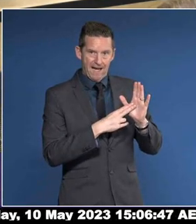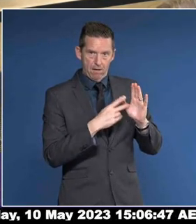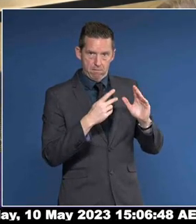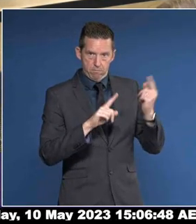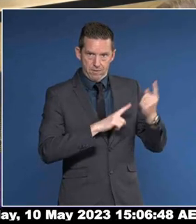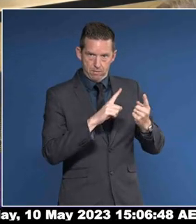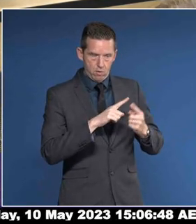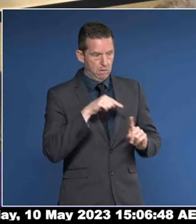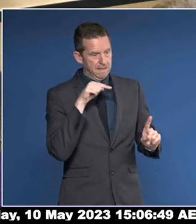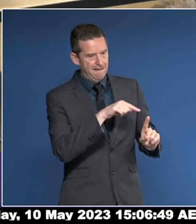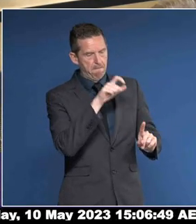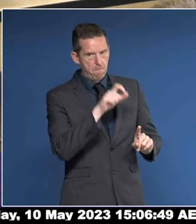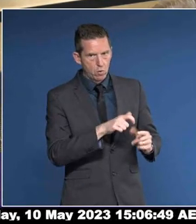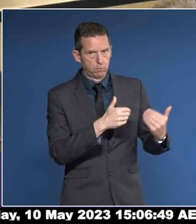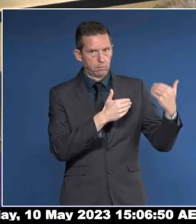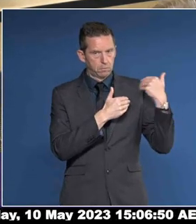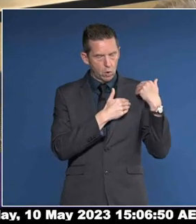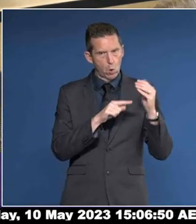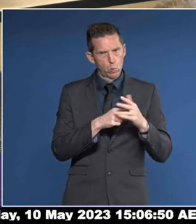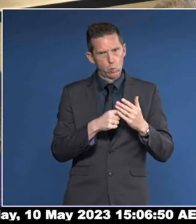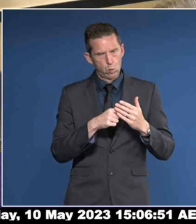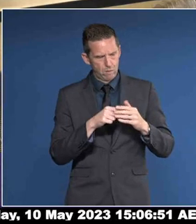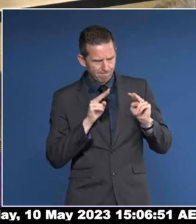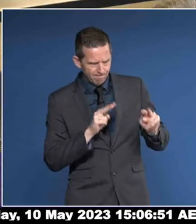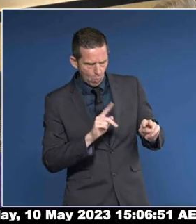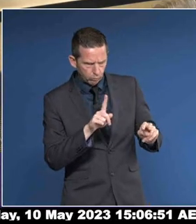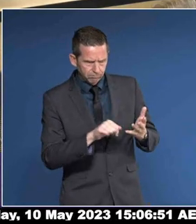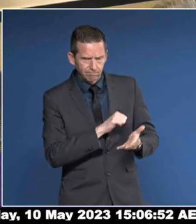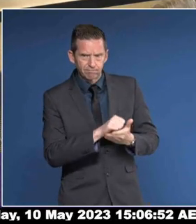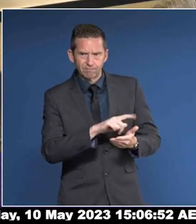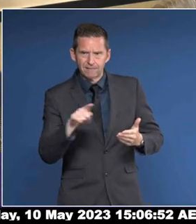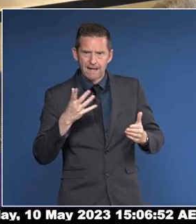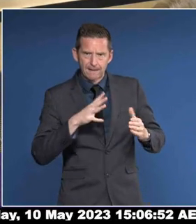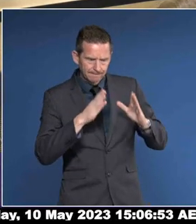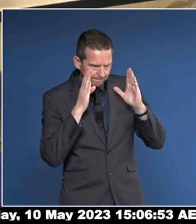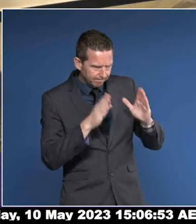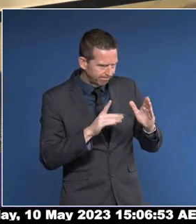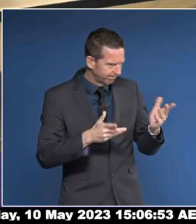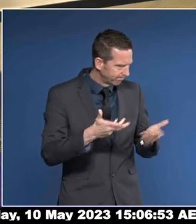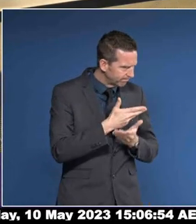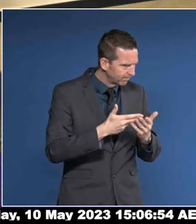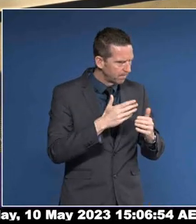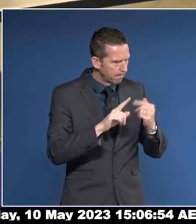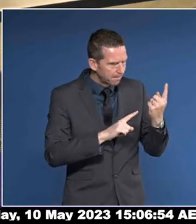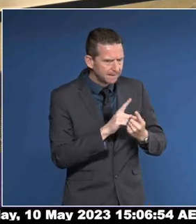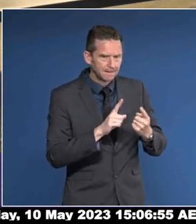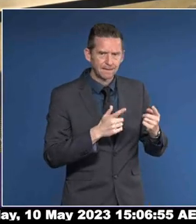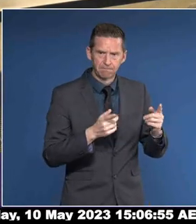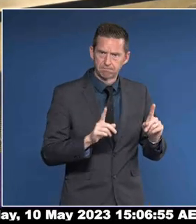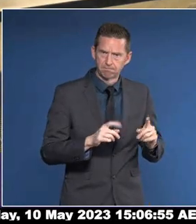attention to what the appropriate focus of the SCAN meeting should be; correct? That would be a reasonable assumption to make.